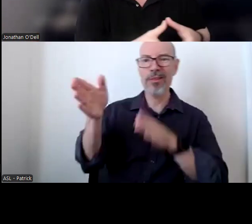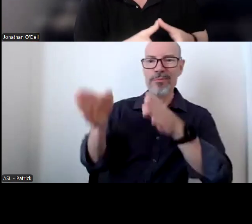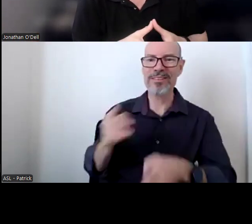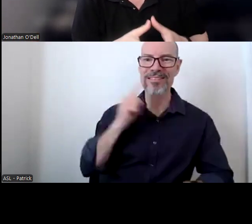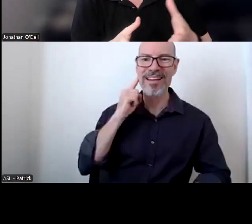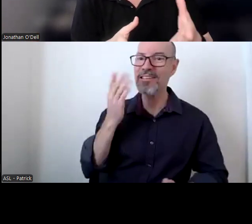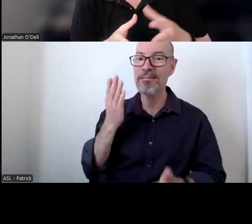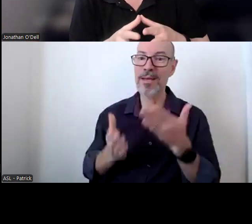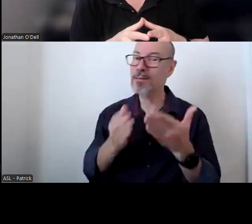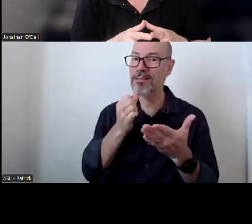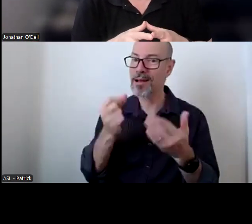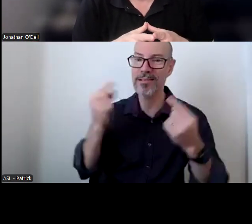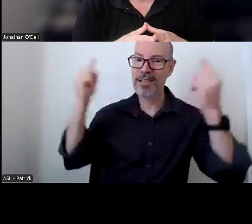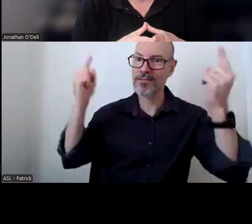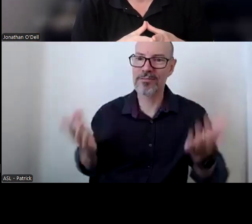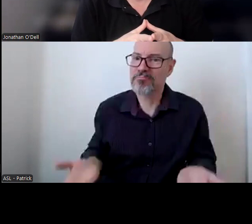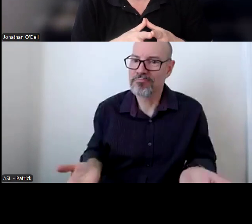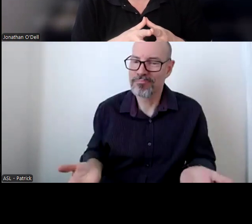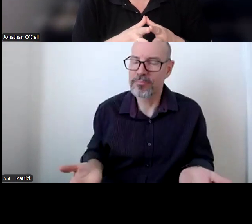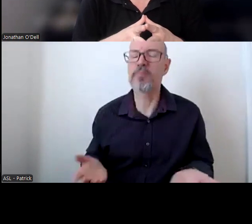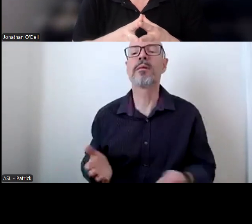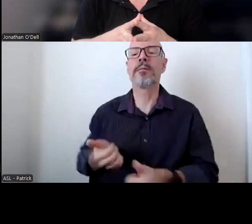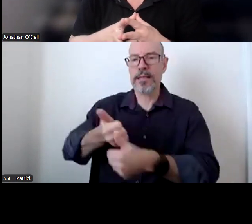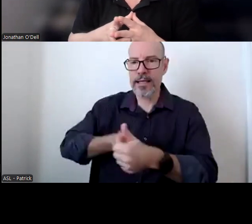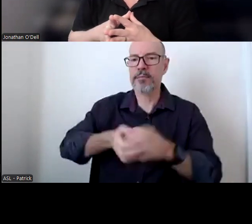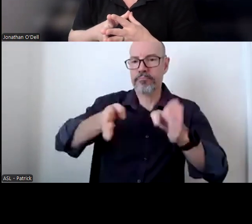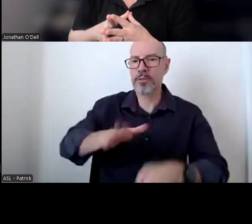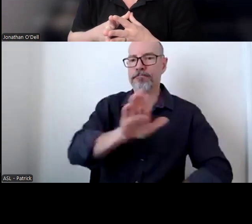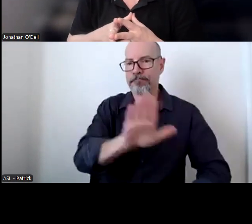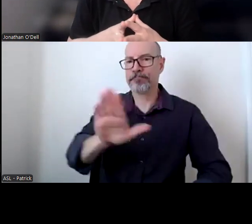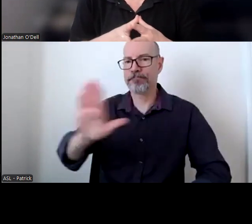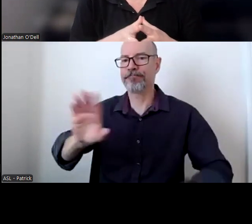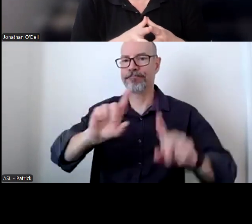Just because it works for me it doesn't mean it will work for the next person you encounter.